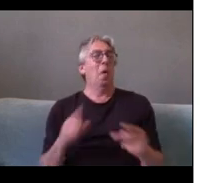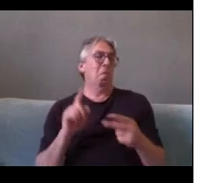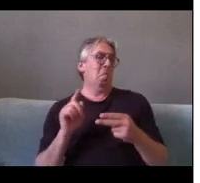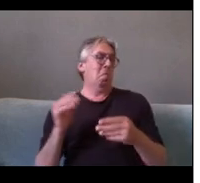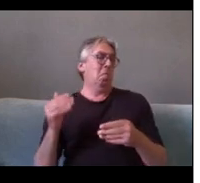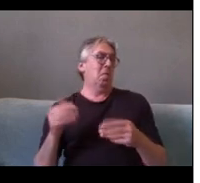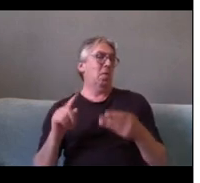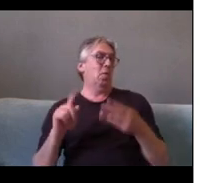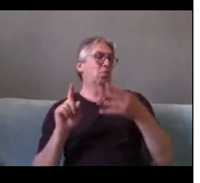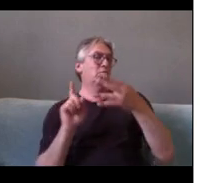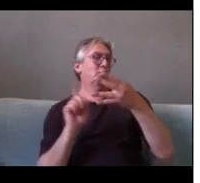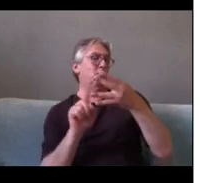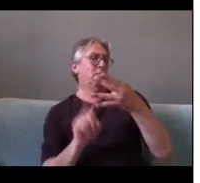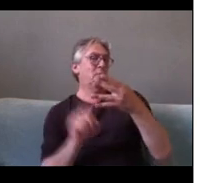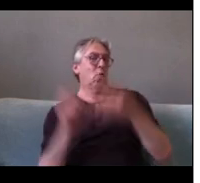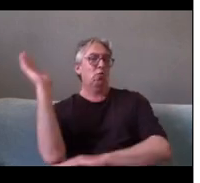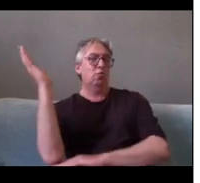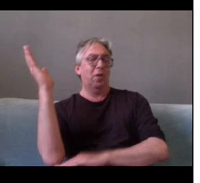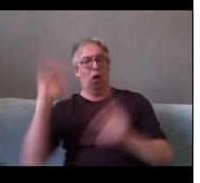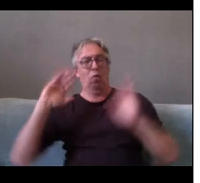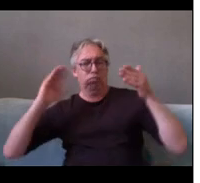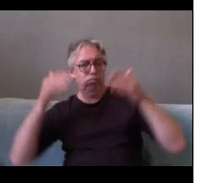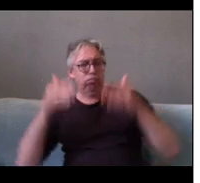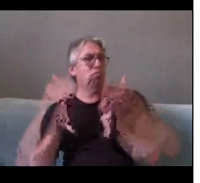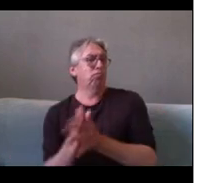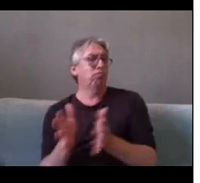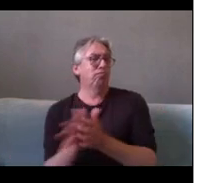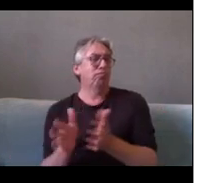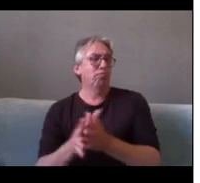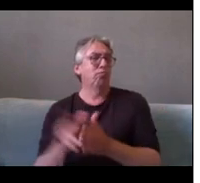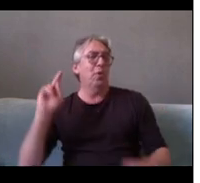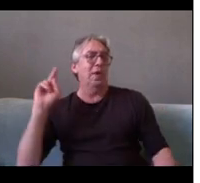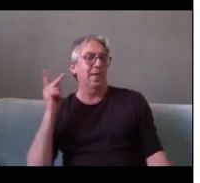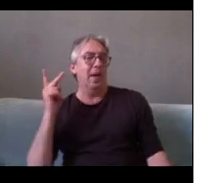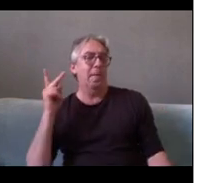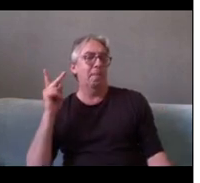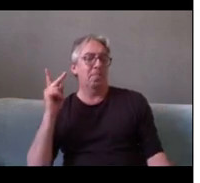but I wanted to say a few good words about why this is all important.